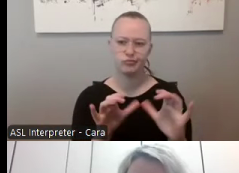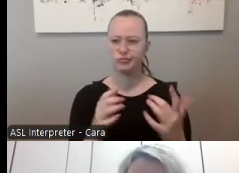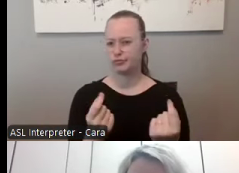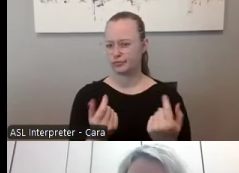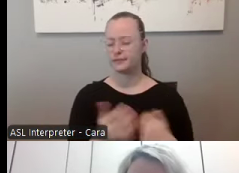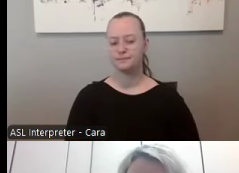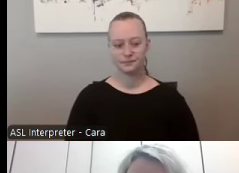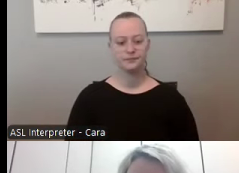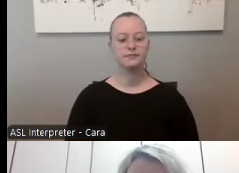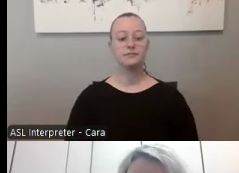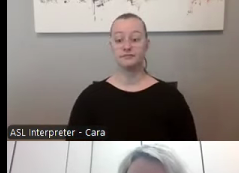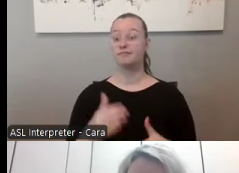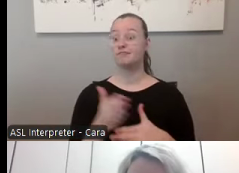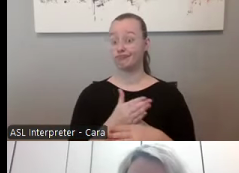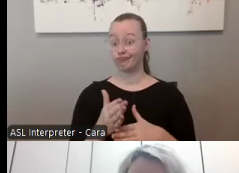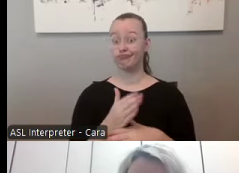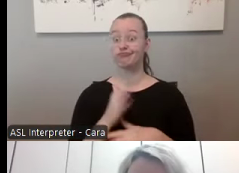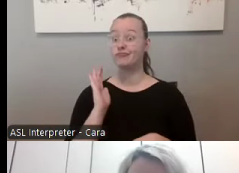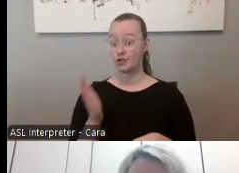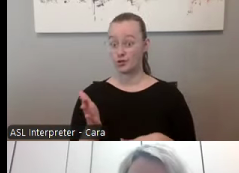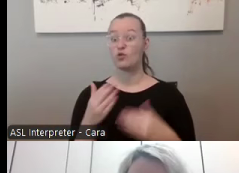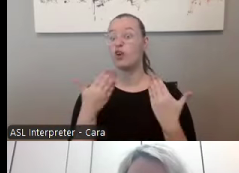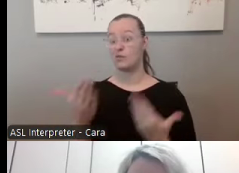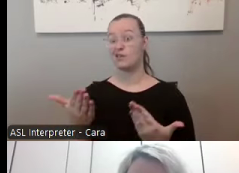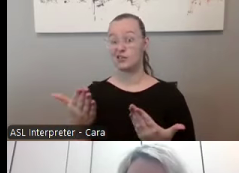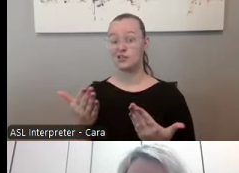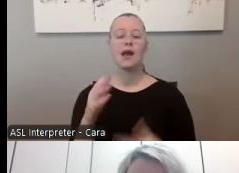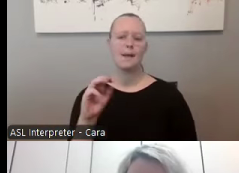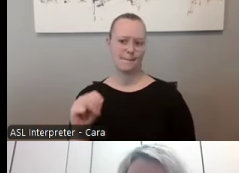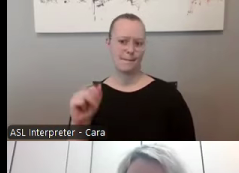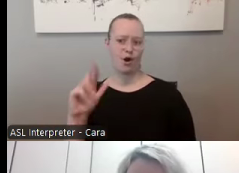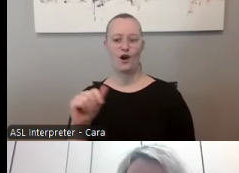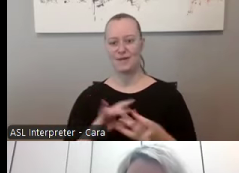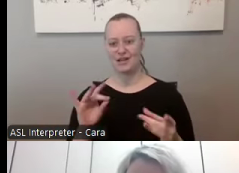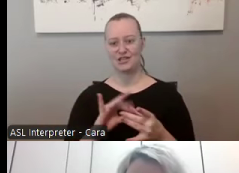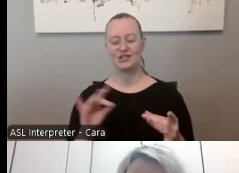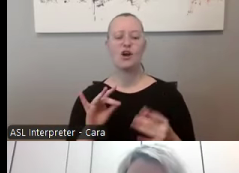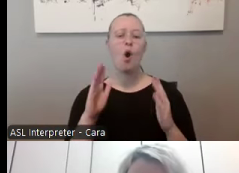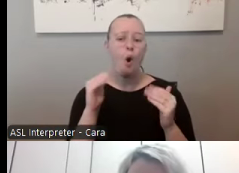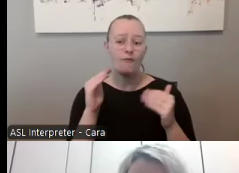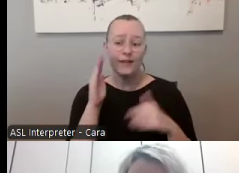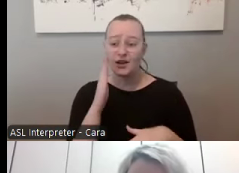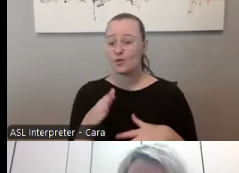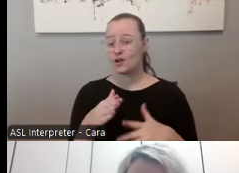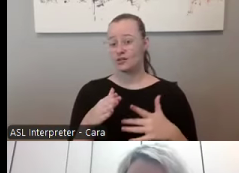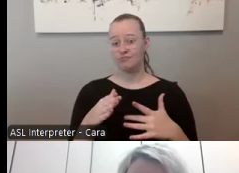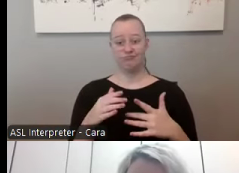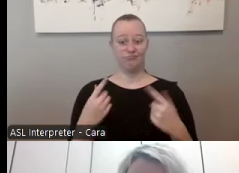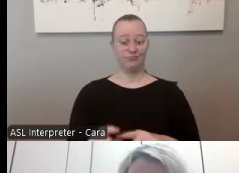recommendations which we hope, as Maura mentioned, will serve as a call to action for all of us. The Federal Government included, also states,